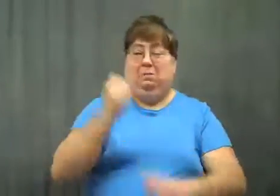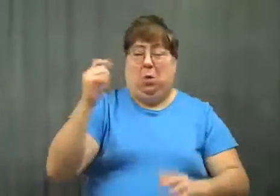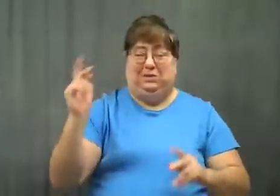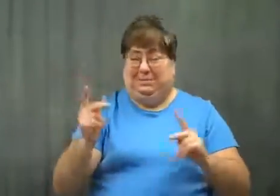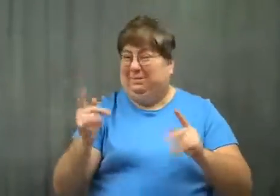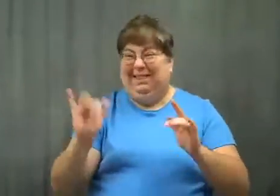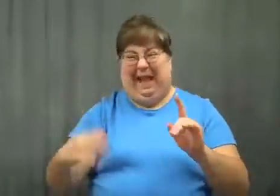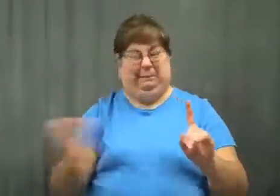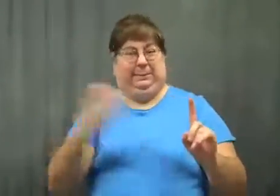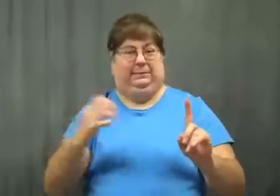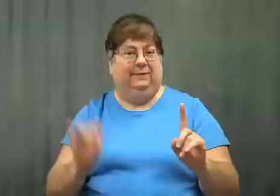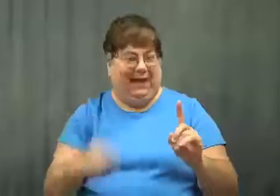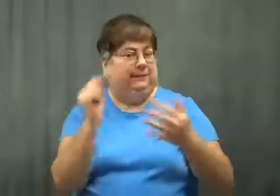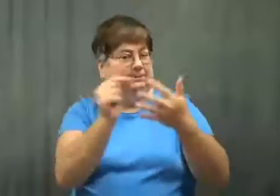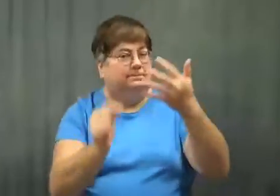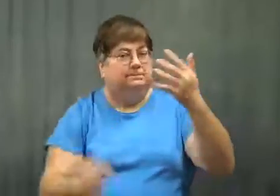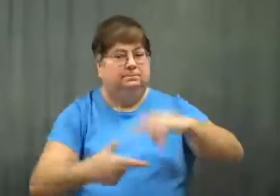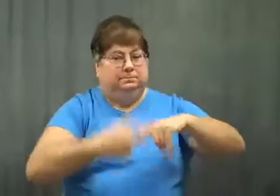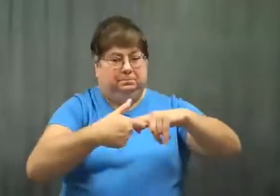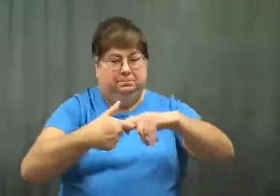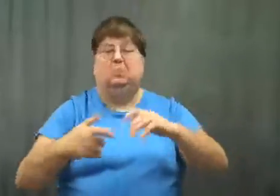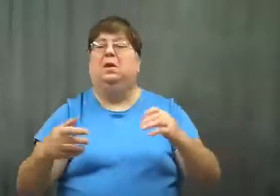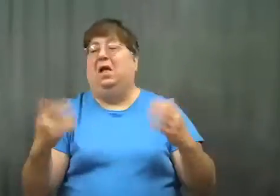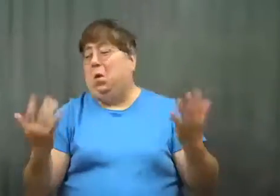especially the parts that people had grievances with.